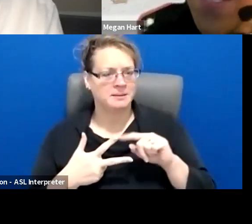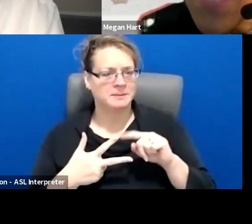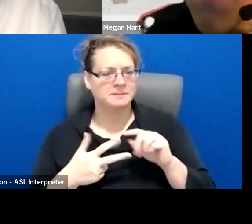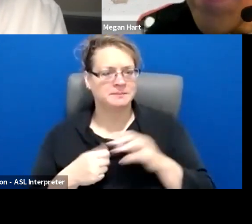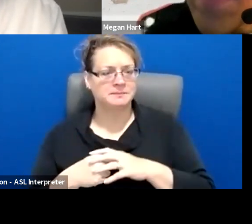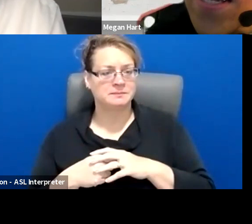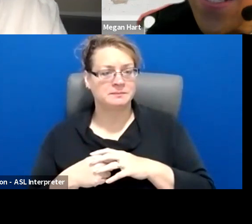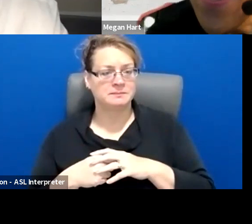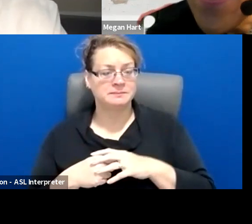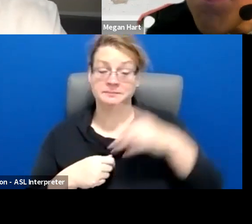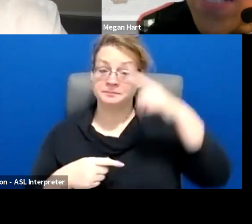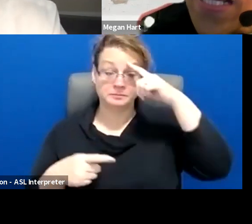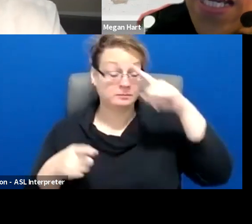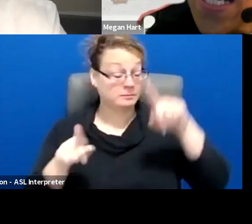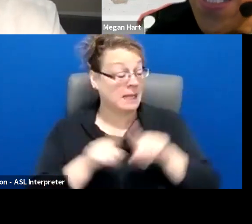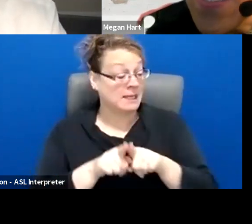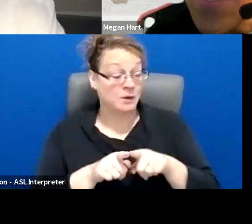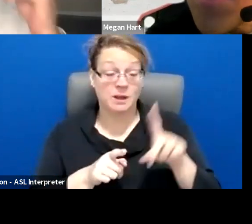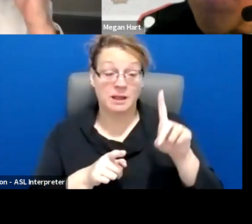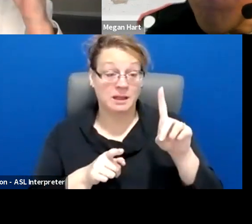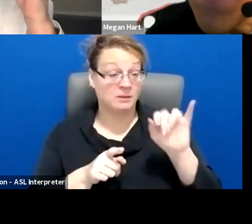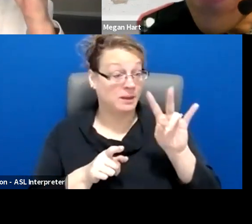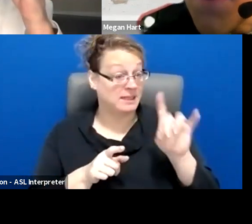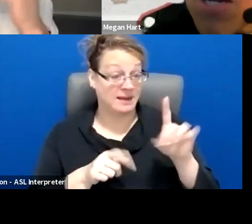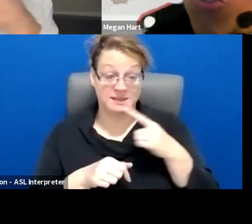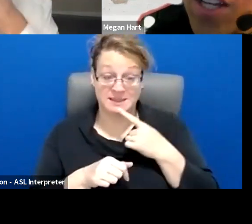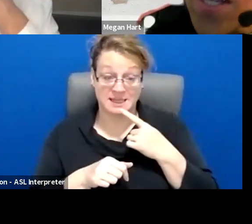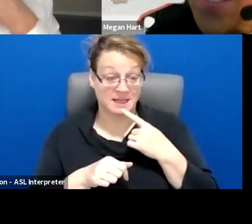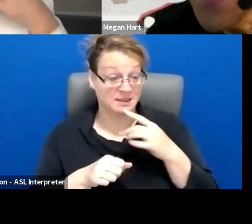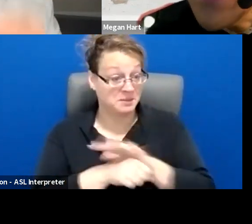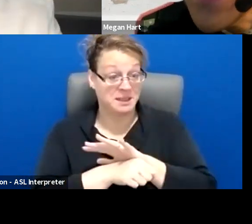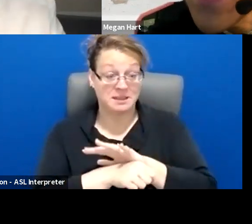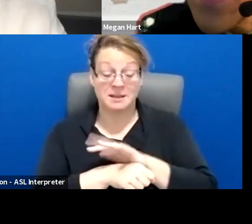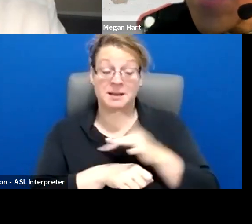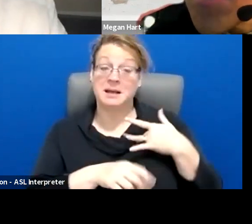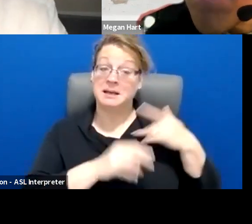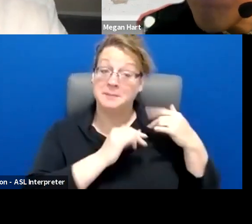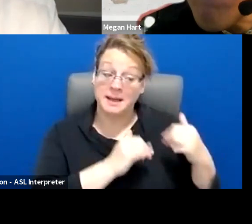Megan.